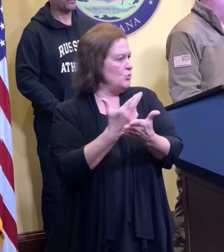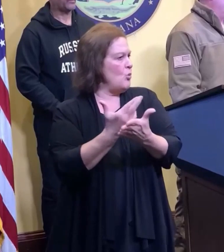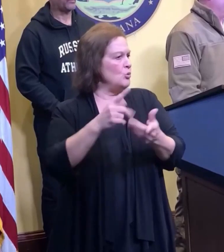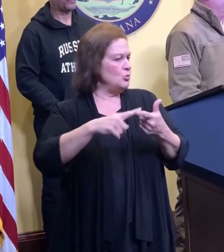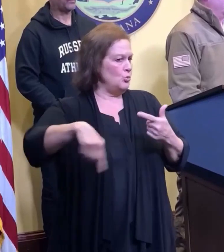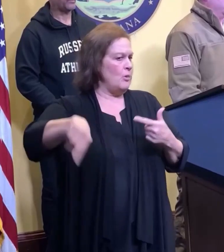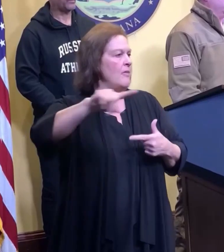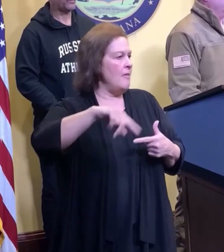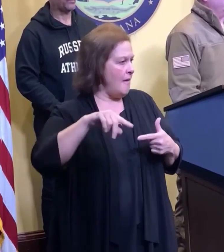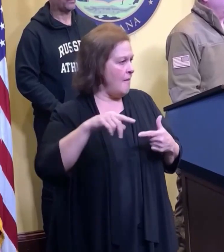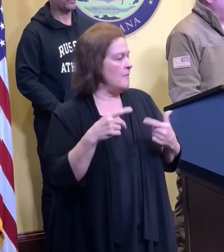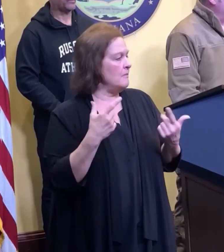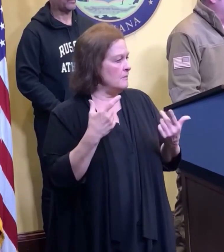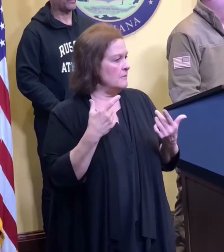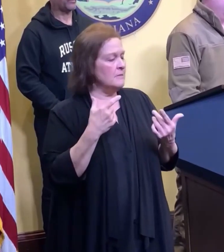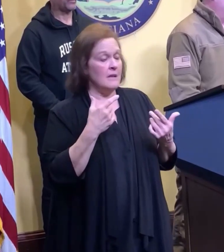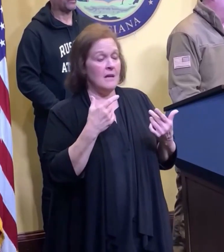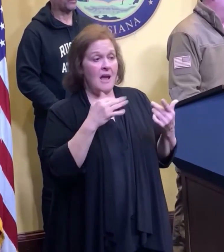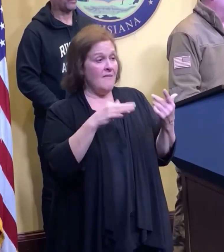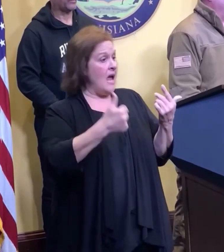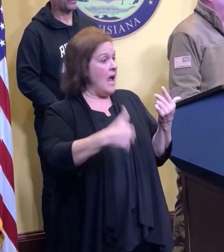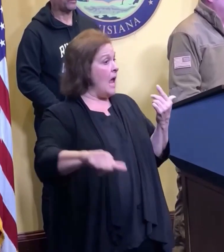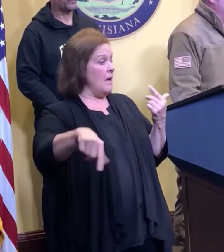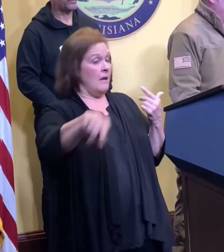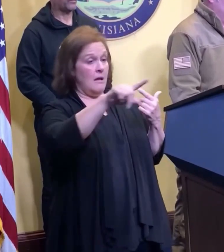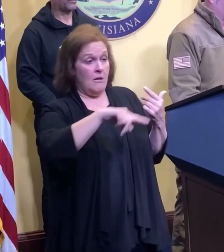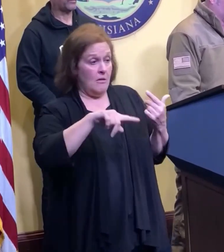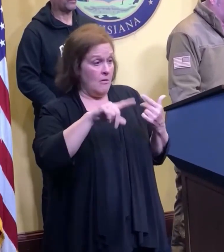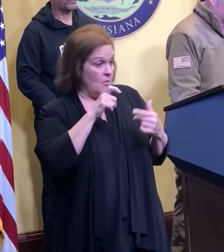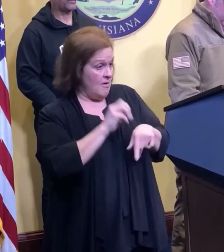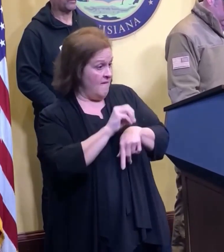are also available for anyone that may have been affected in any way in orleans parish